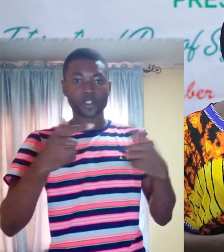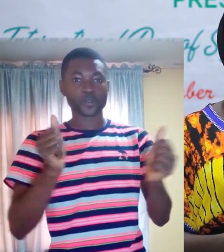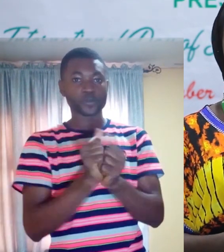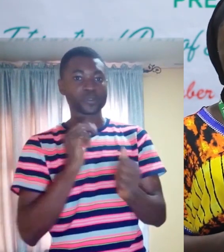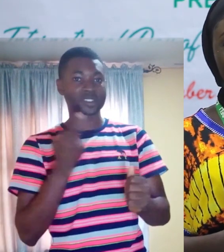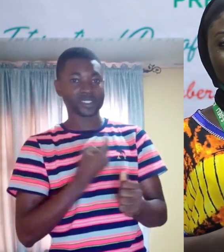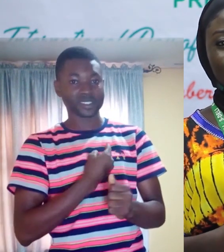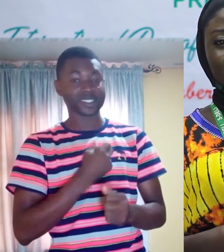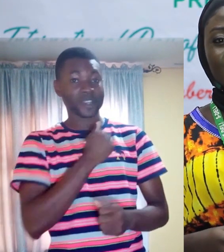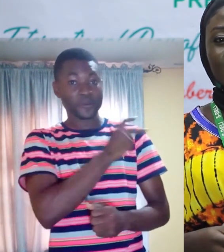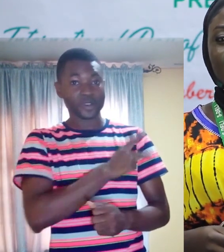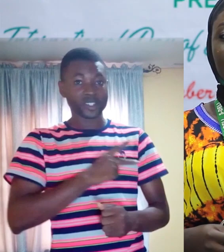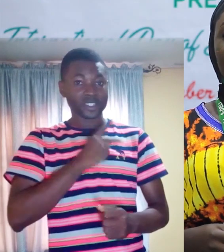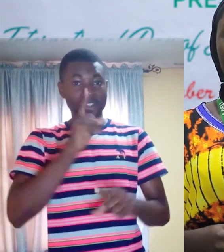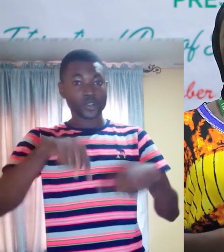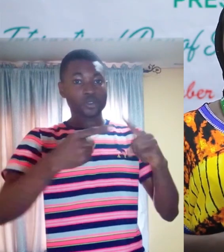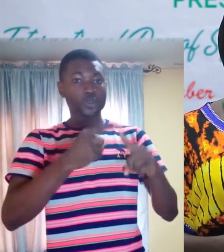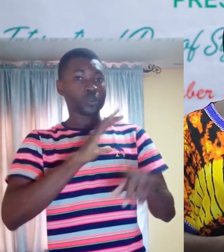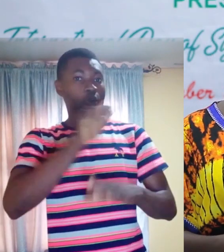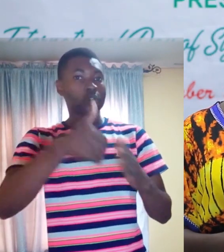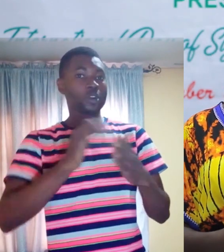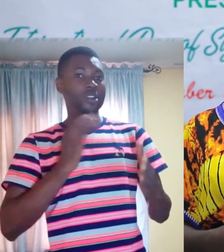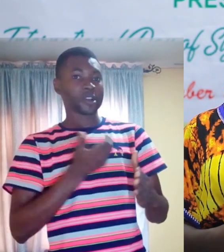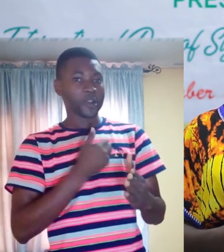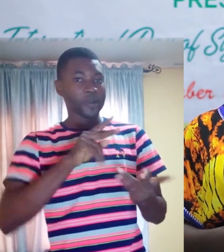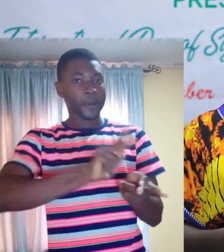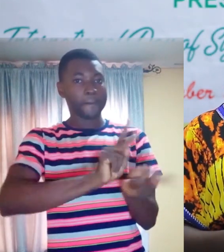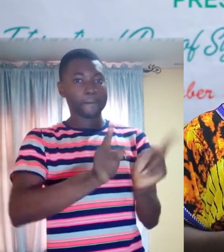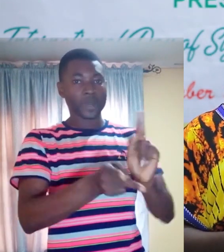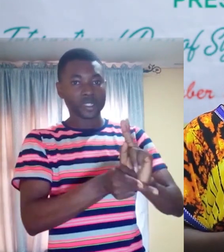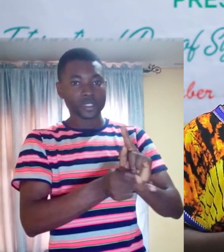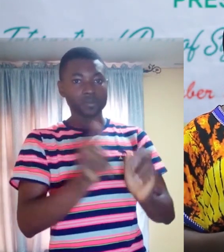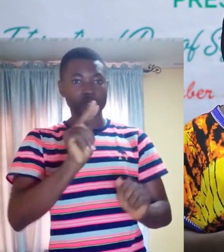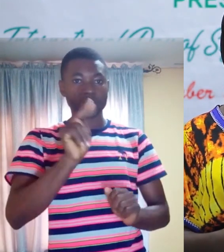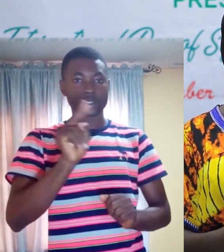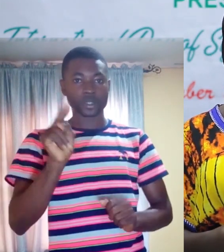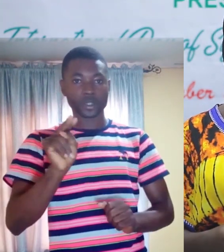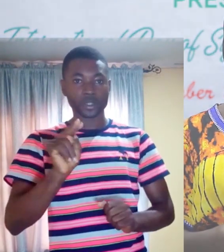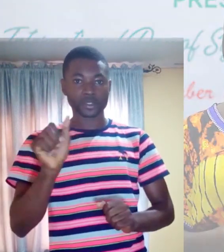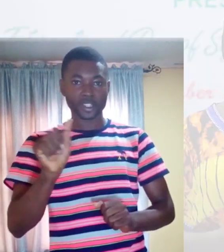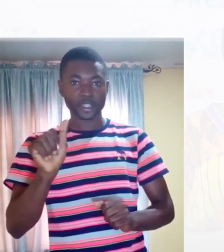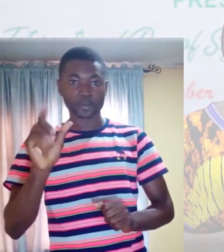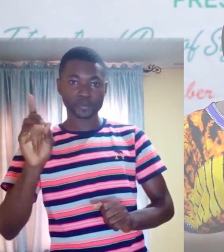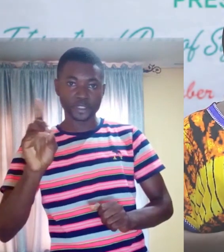us to celebrate this year’s IDSL. Our appreciation goes to all our partners – the Nigerian National Association of the